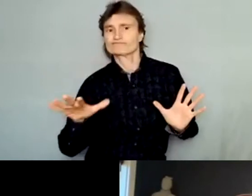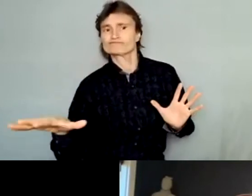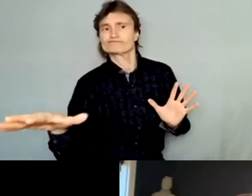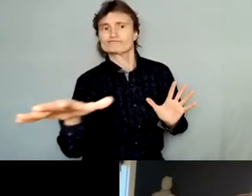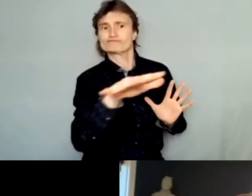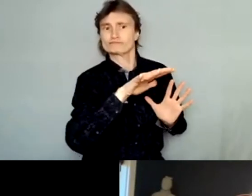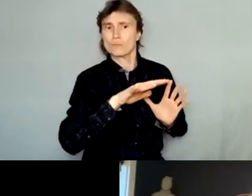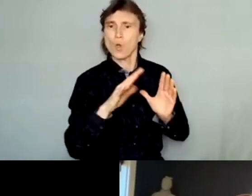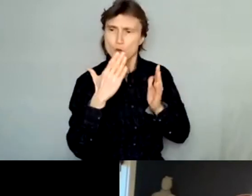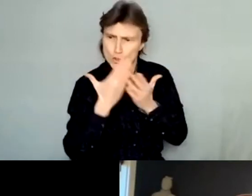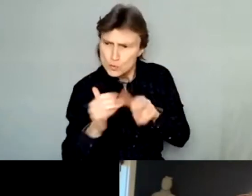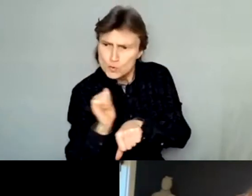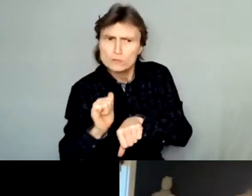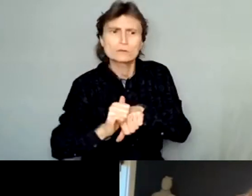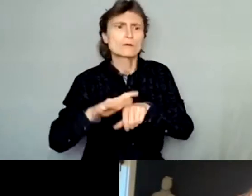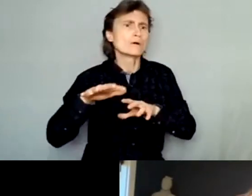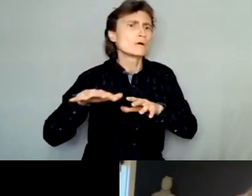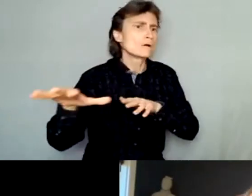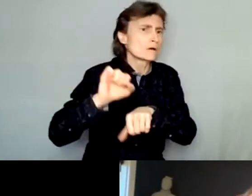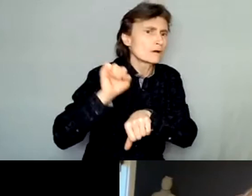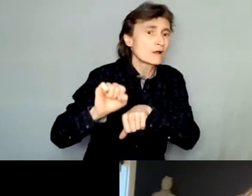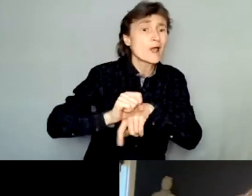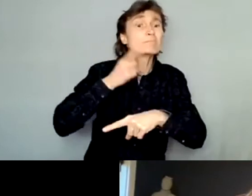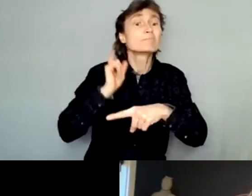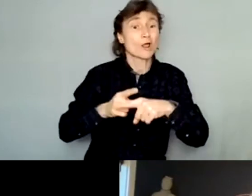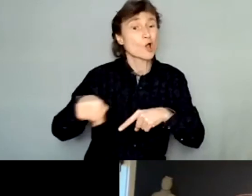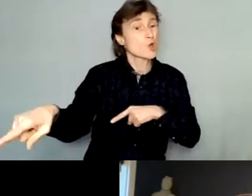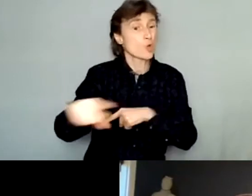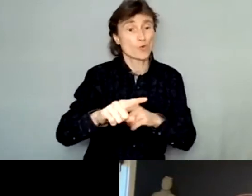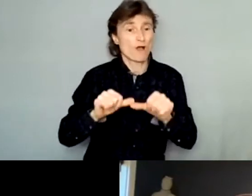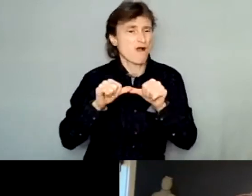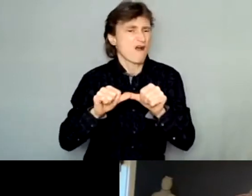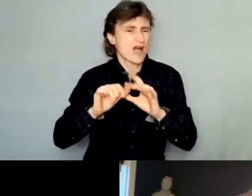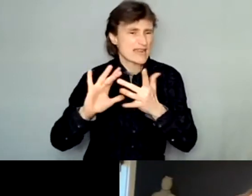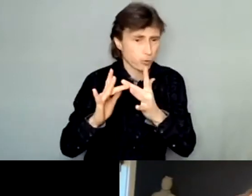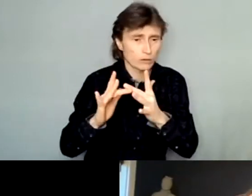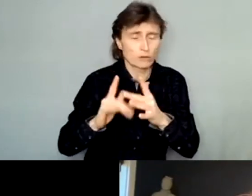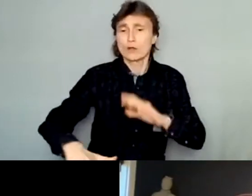the ways in which you have been connecting all of us, not only in this time of COVID,